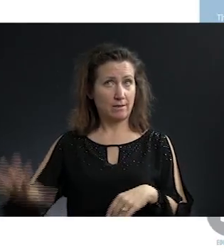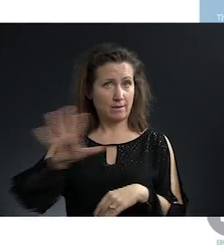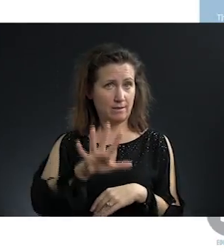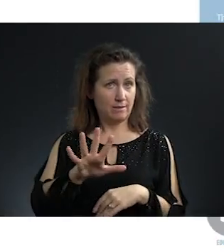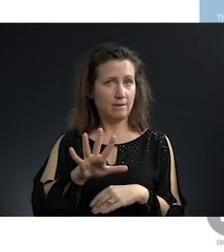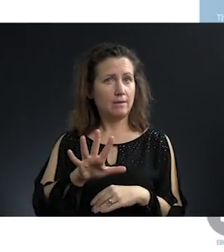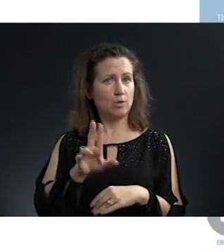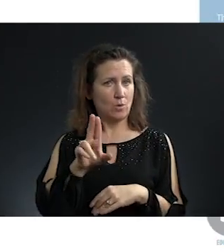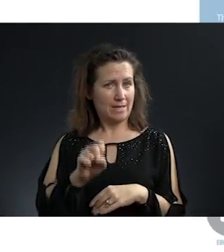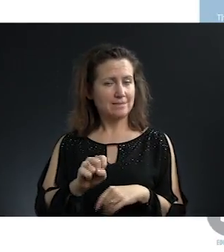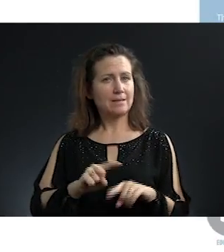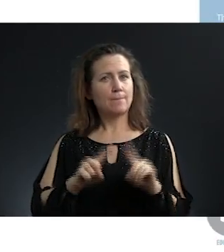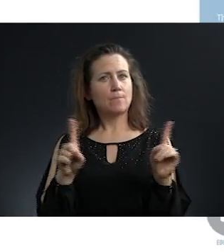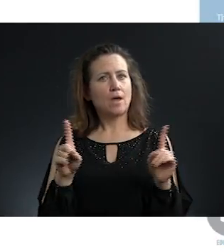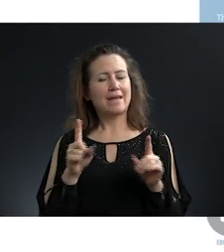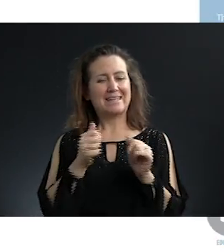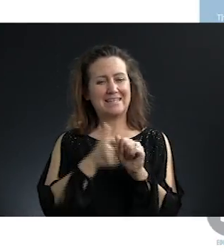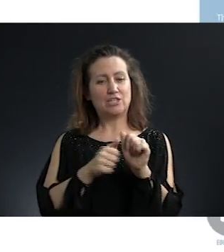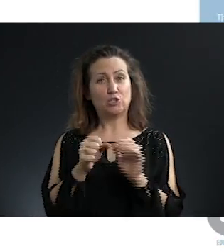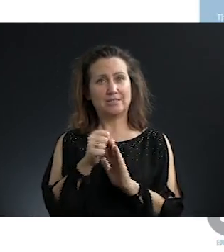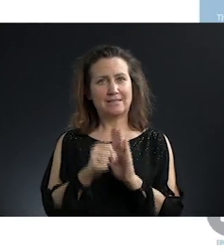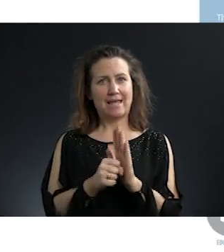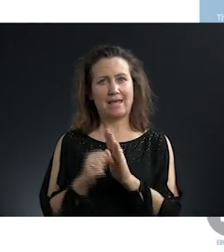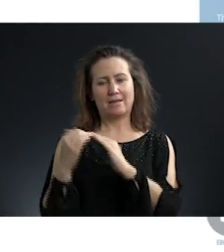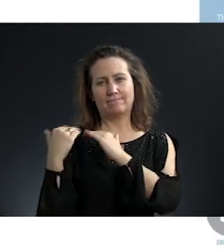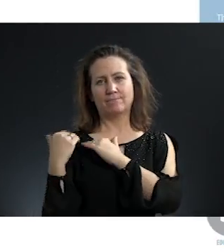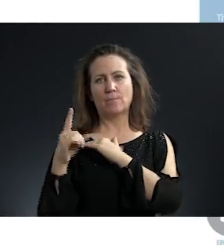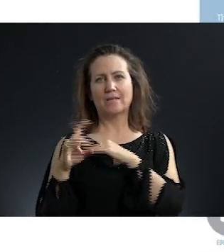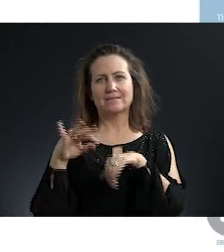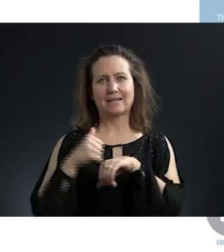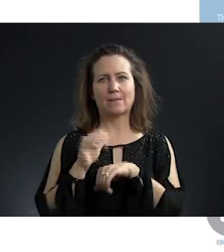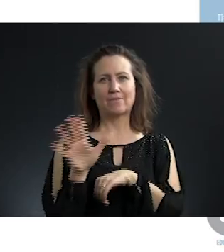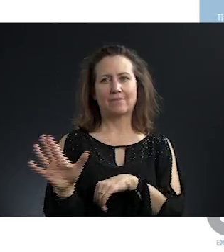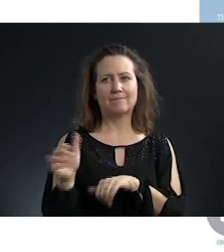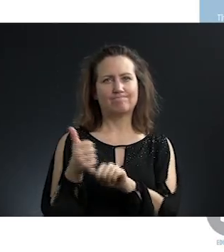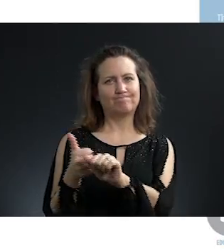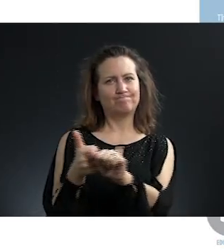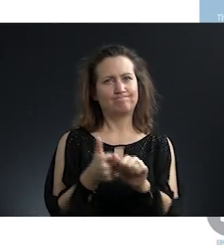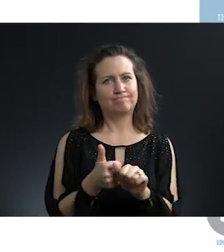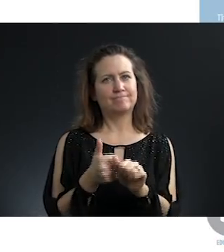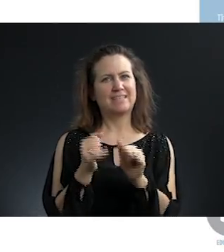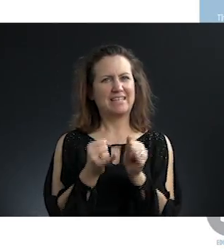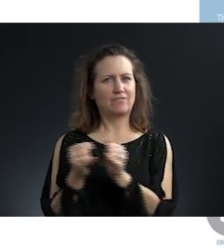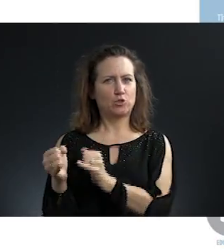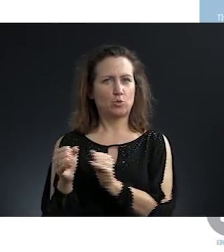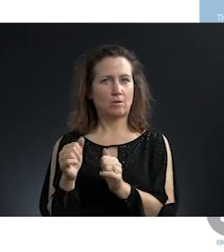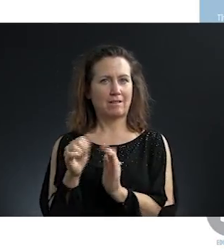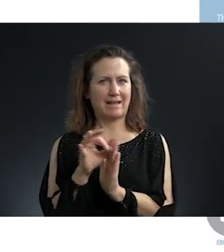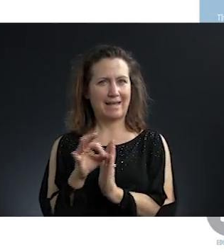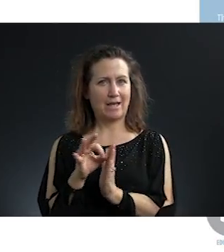Responsible for setting up their own accounts, and that's what linda will be explaining to you today at the meeting